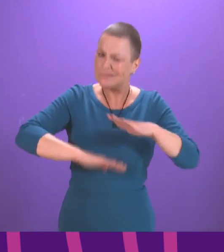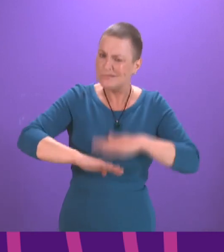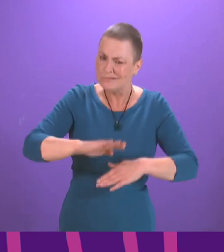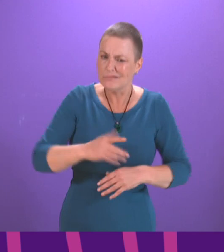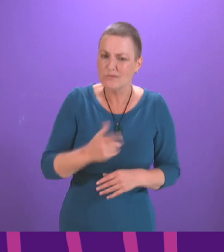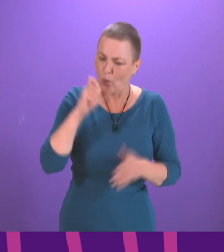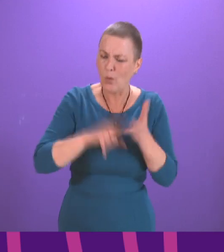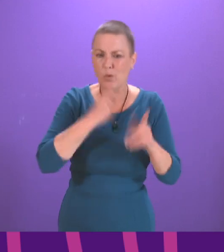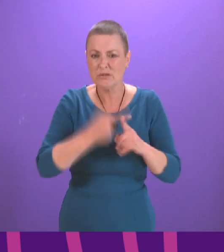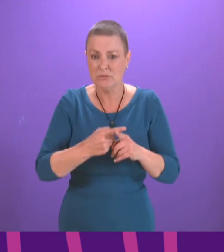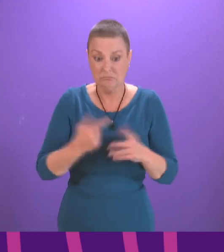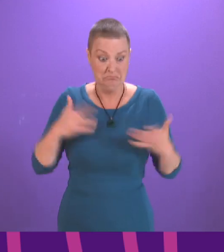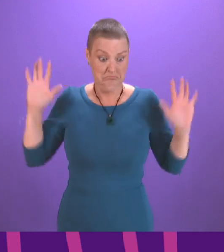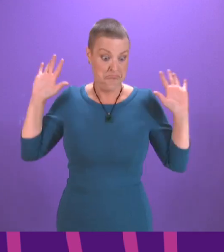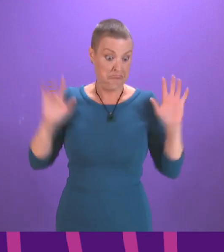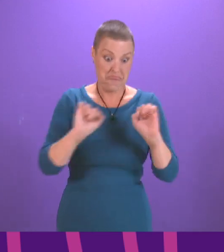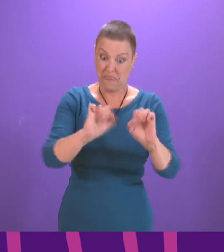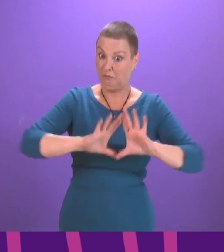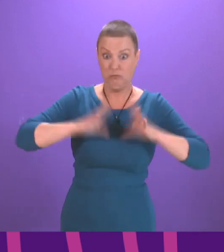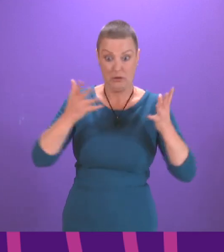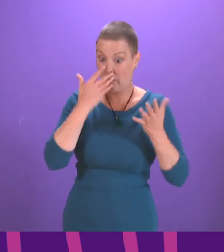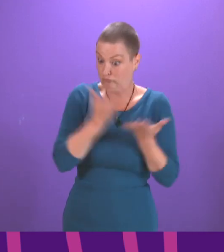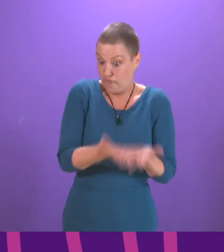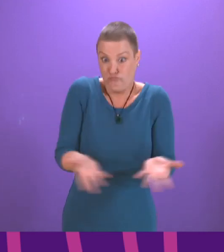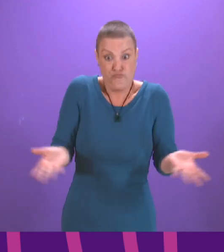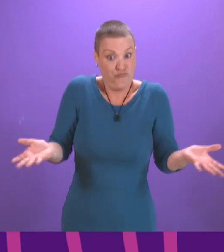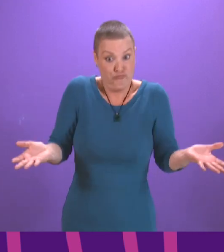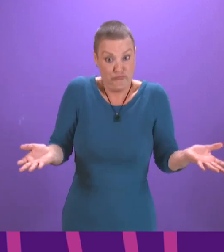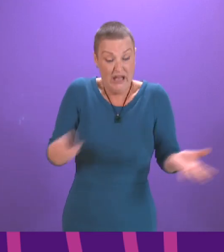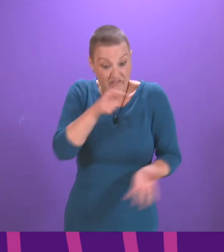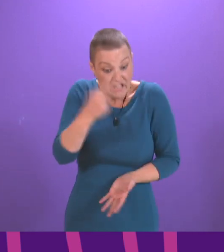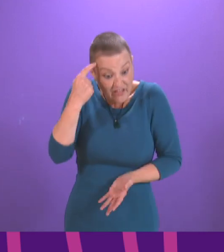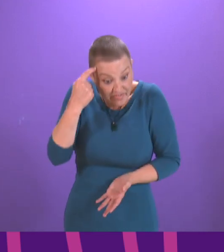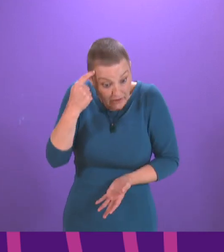code, my view is that he is free to look at them. If he considers that that requires any